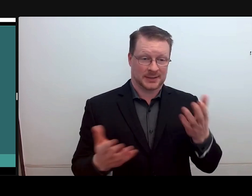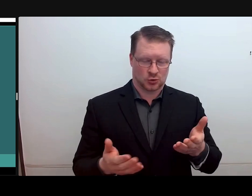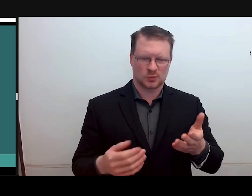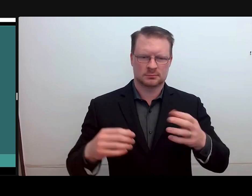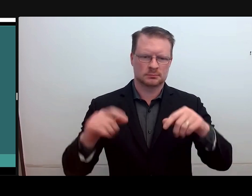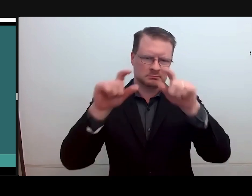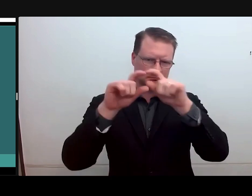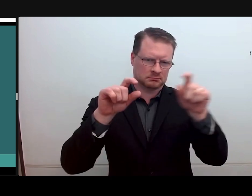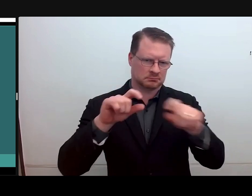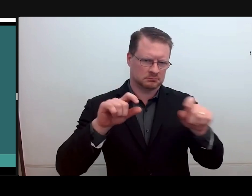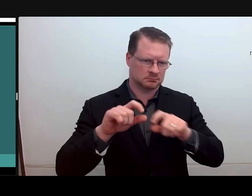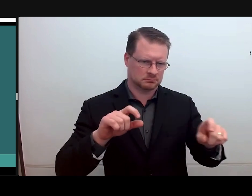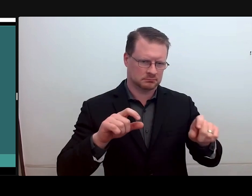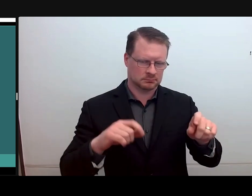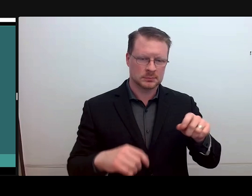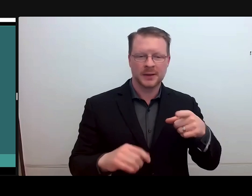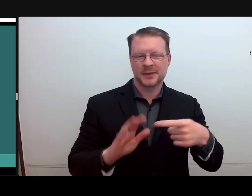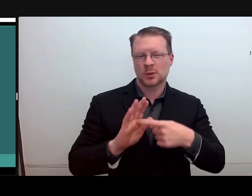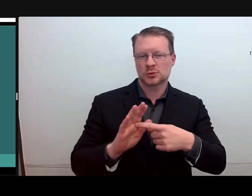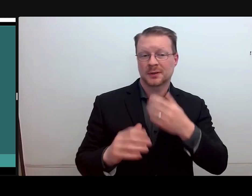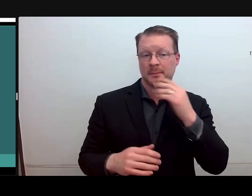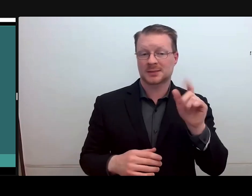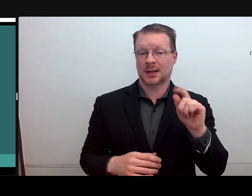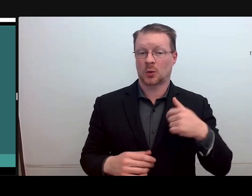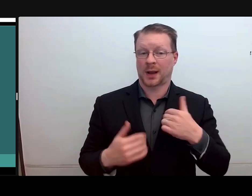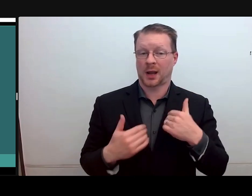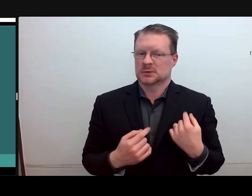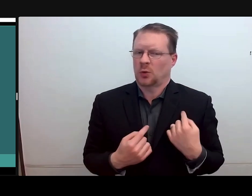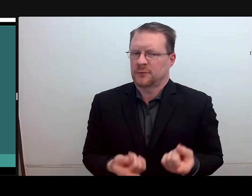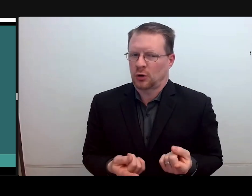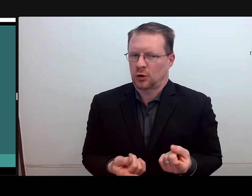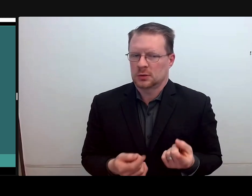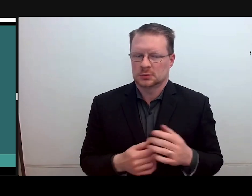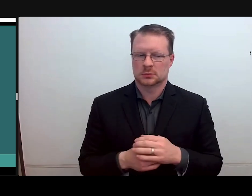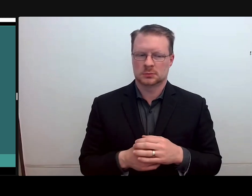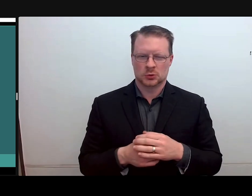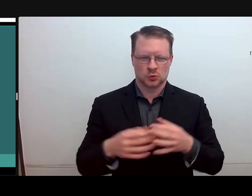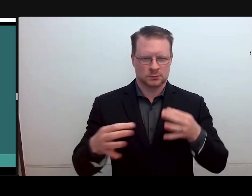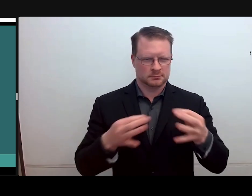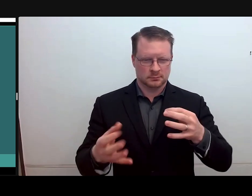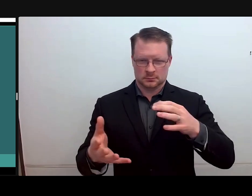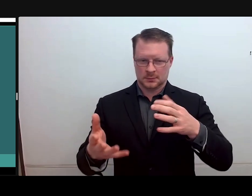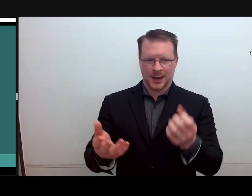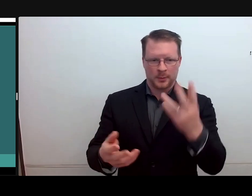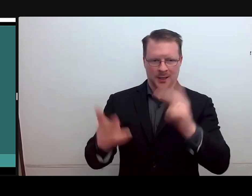The data you see here on screen represents the best data we've gotten thus far.